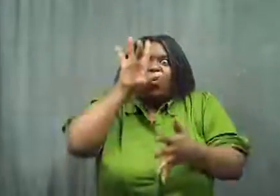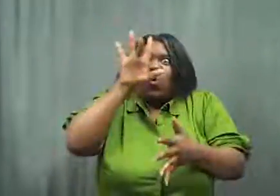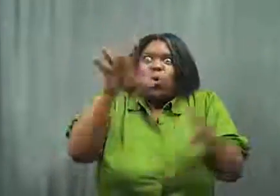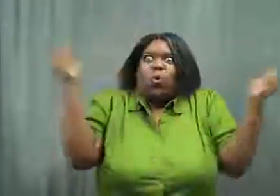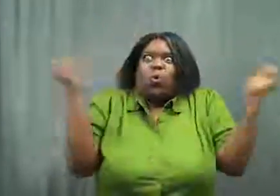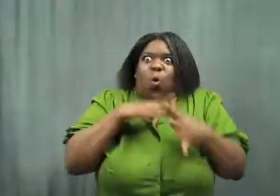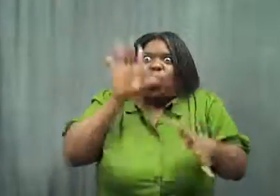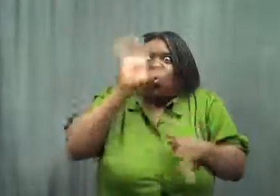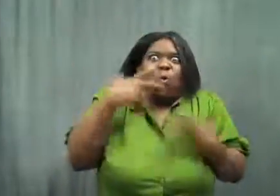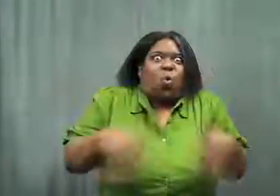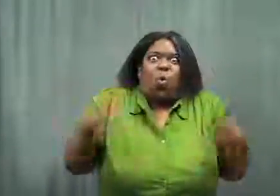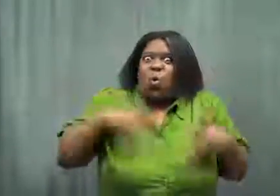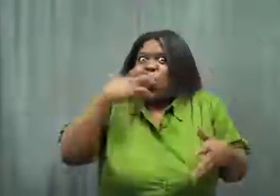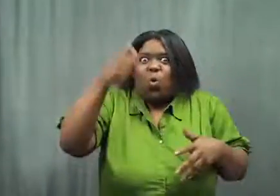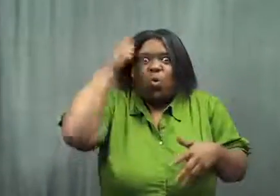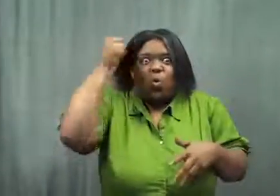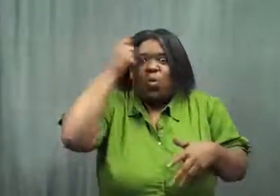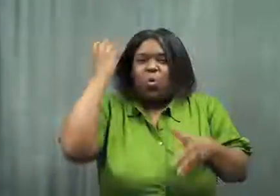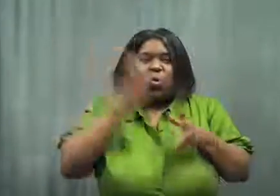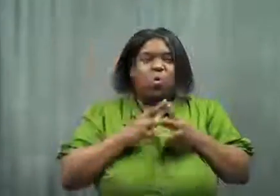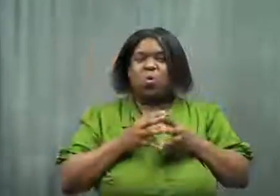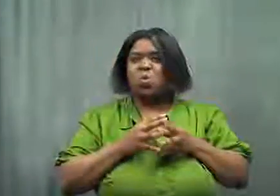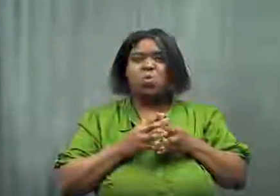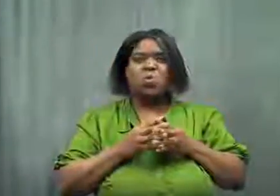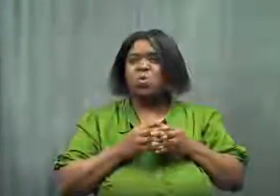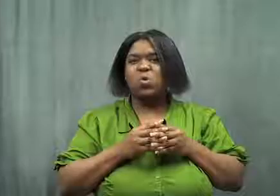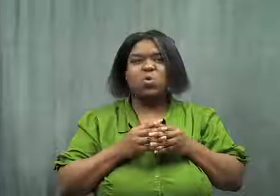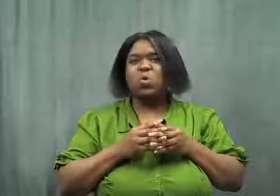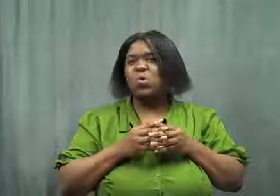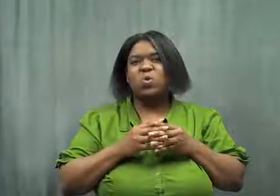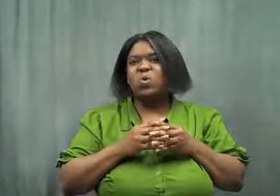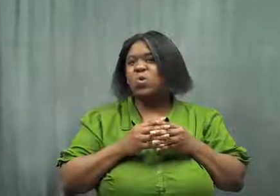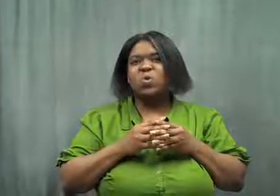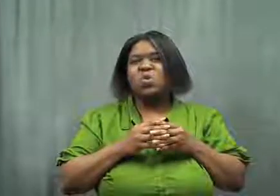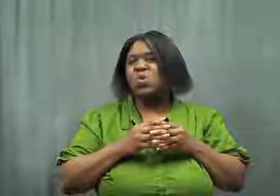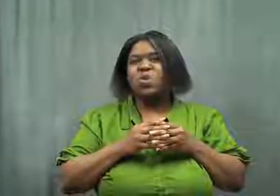and they scared me. I would say, "No, no! Get that hot comb away from me! No, no!"